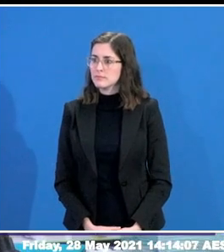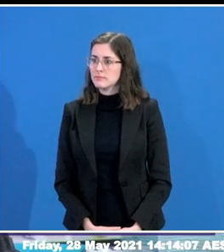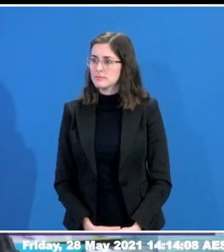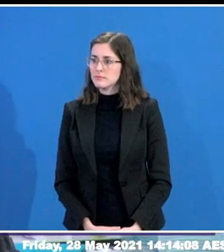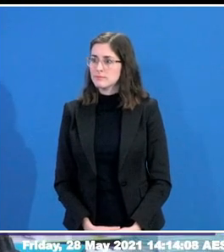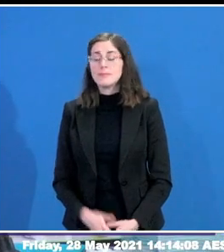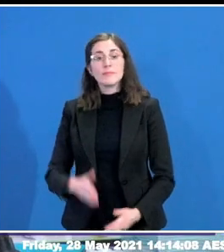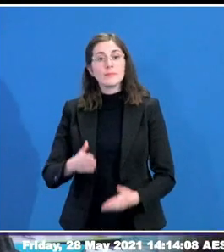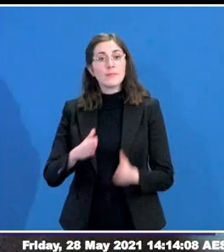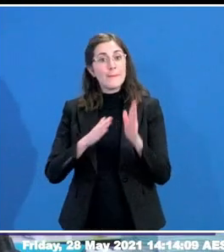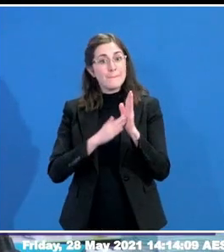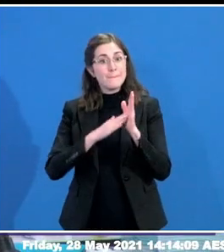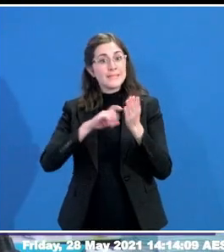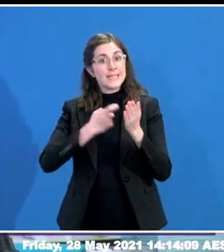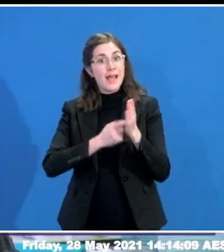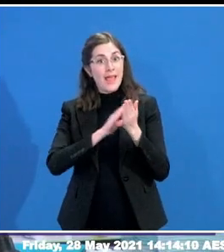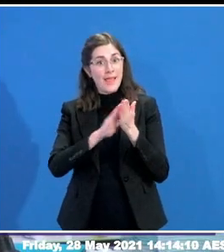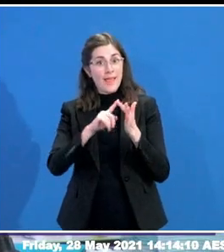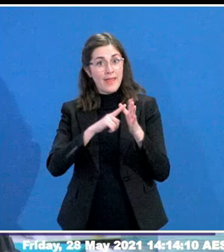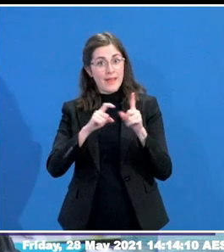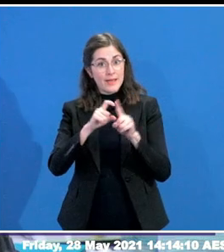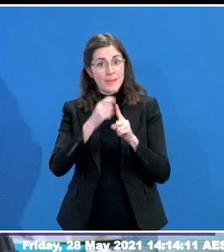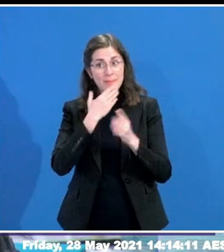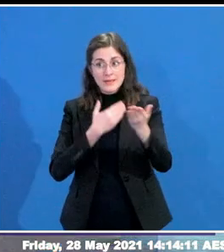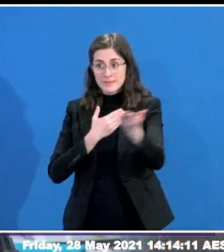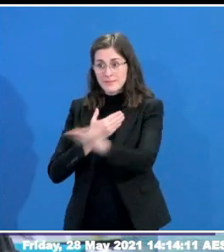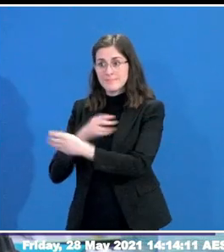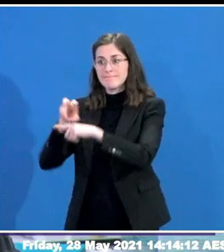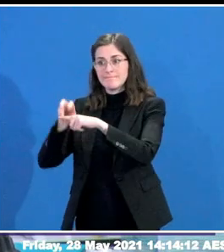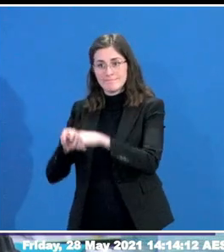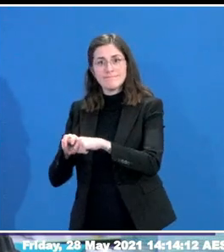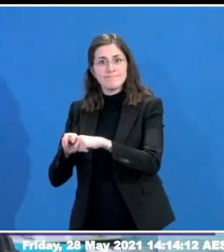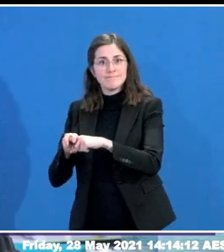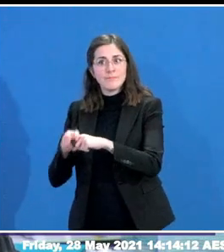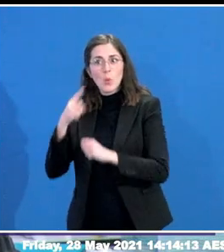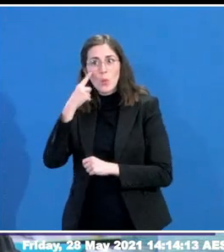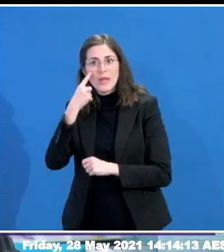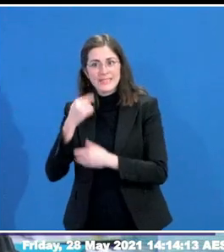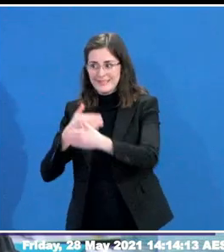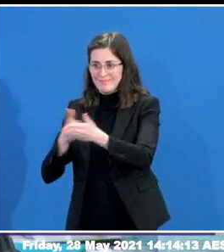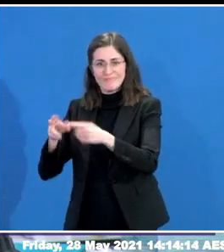Mr Head, if you wouldn't mind coming forward to our witness box.